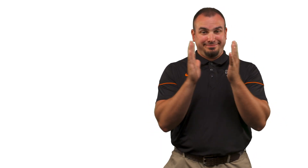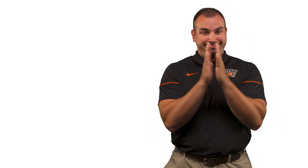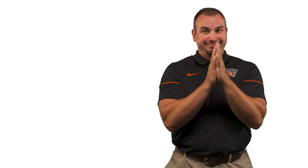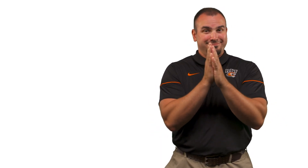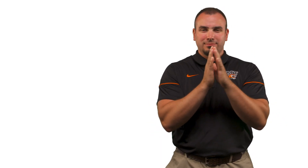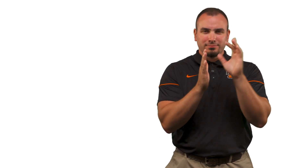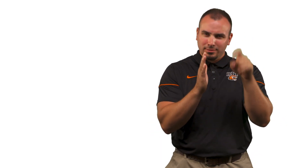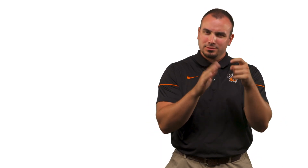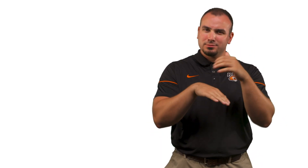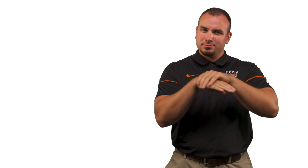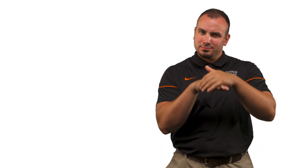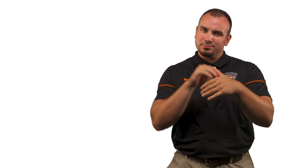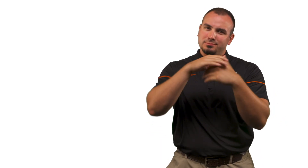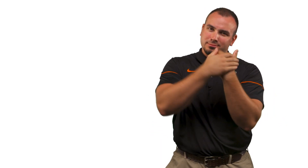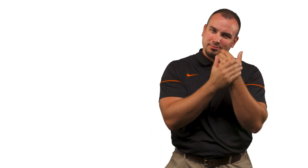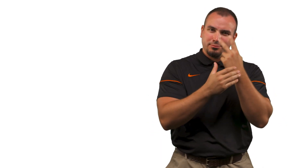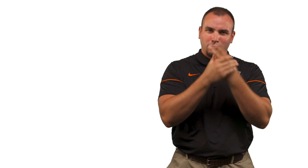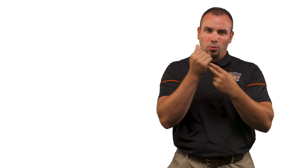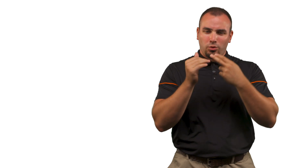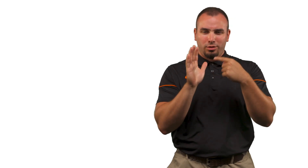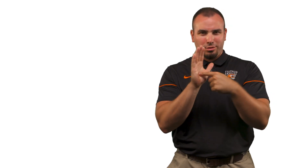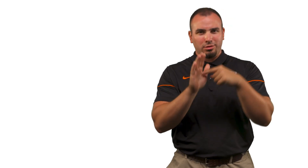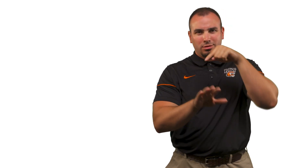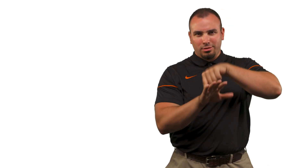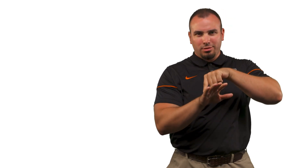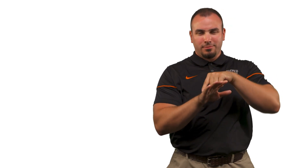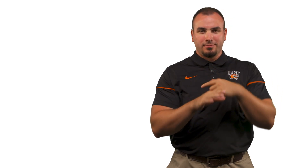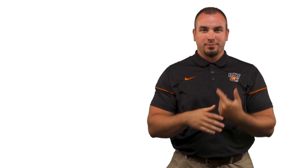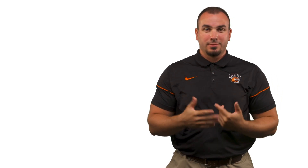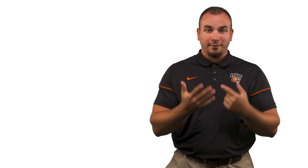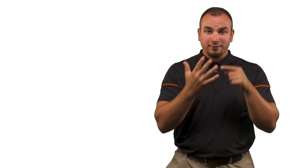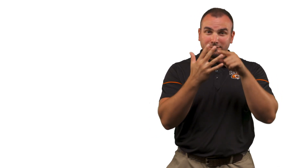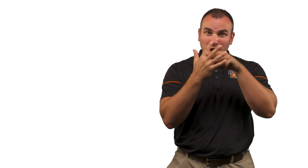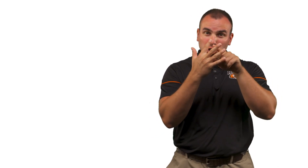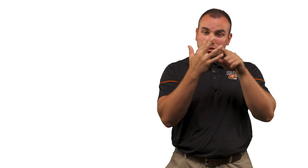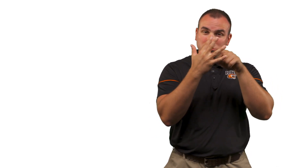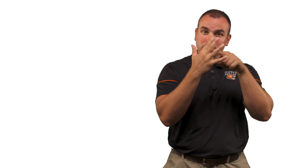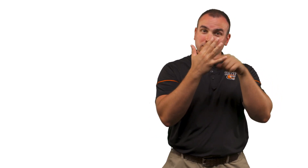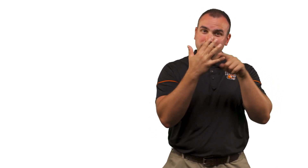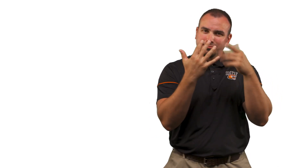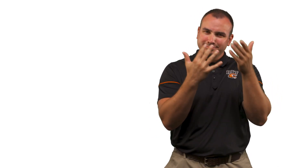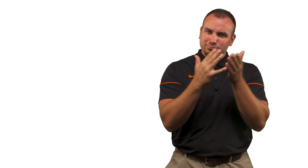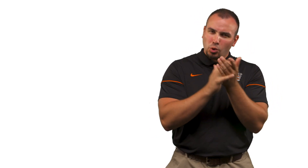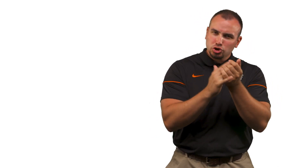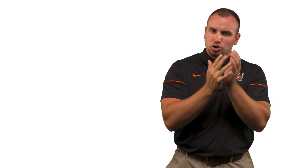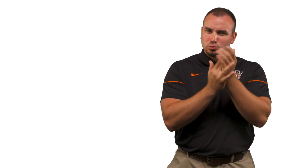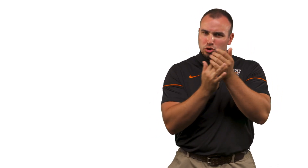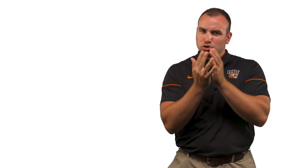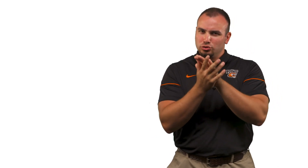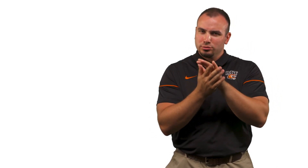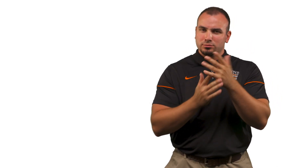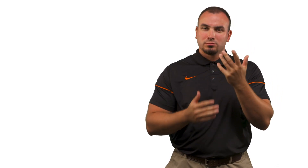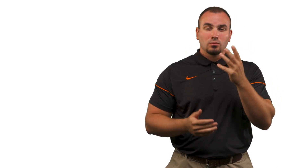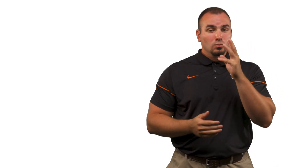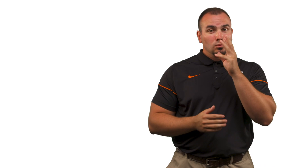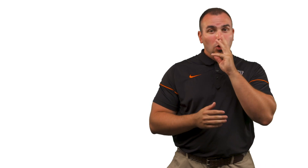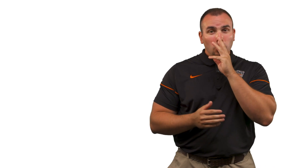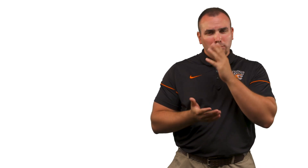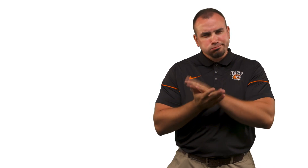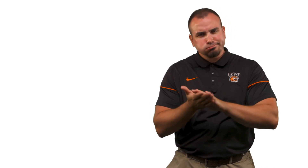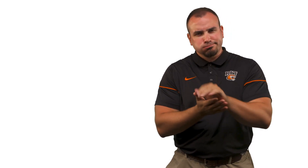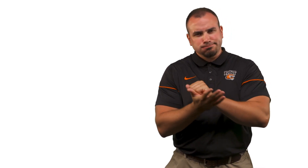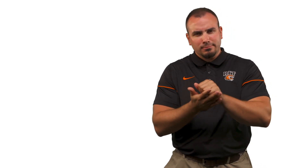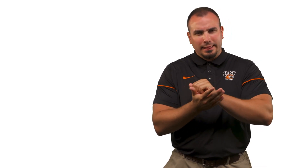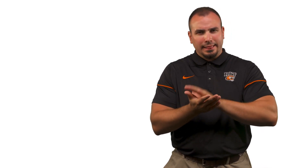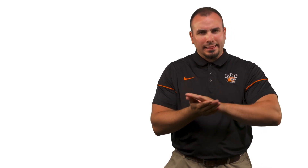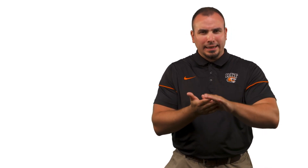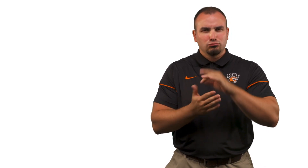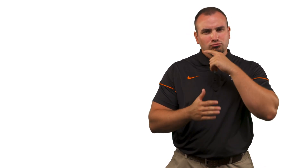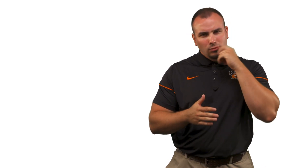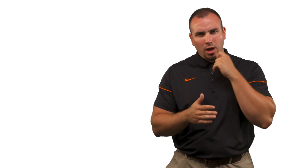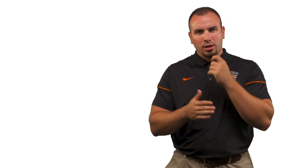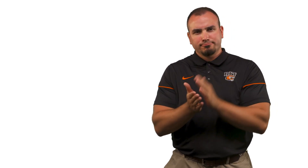Wash front and back side of hands. Wash between fingers.